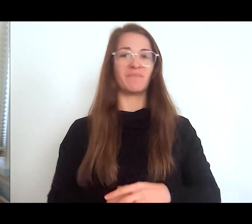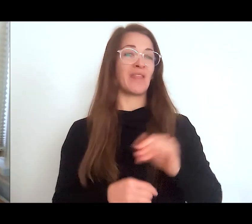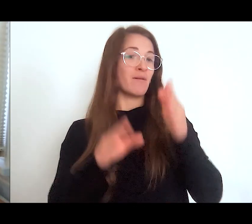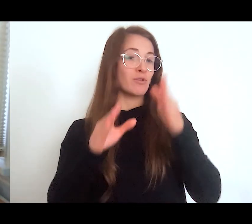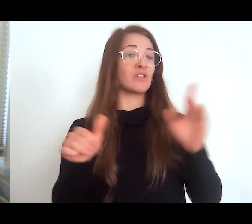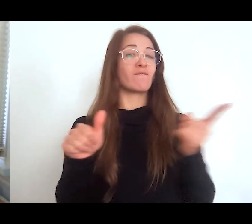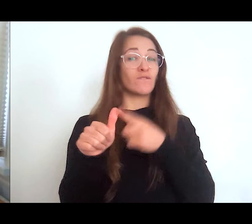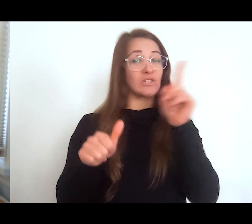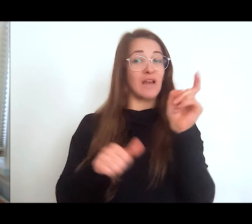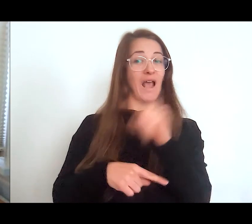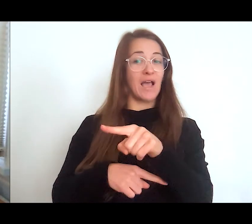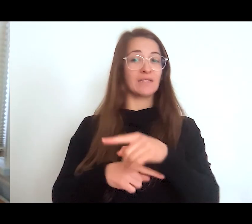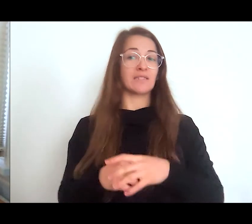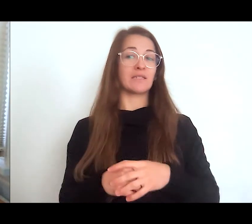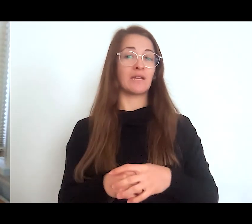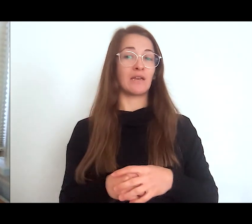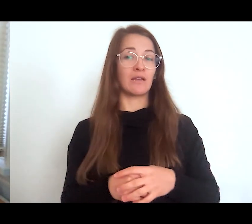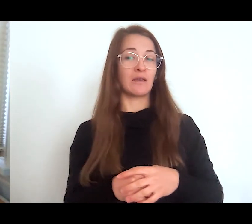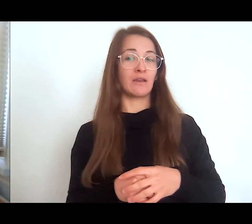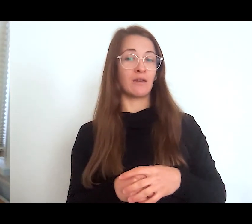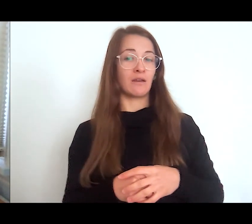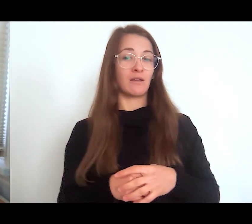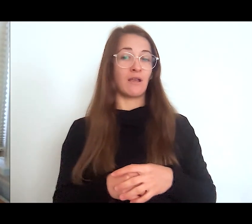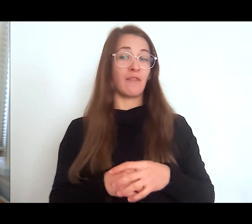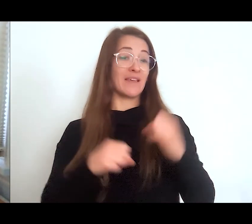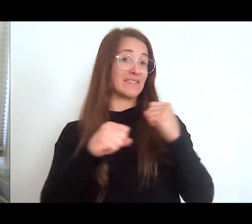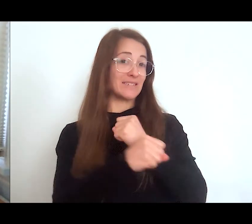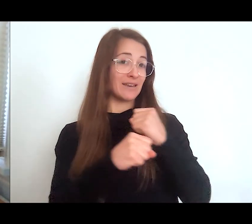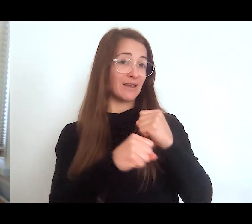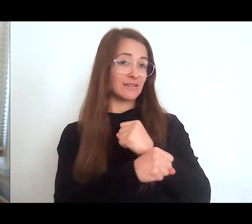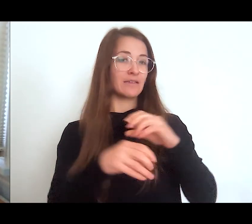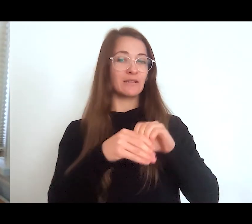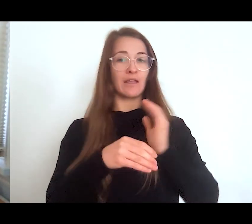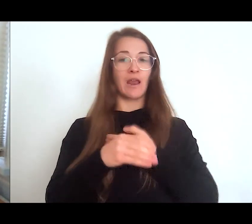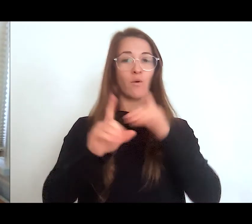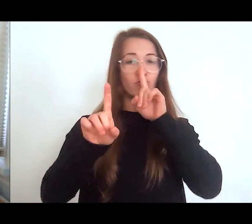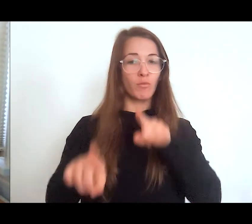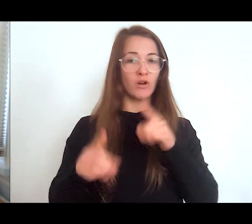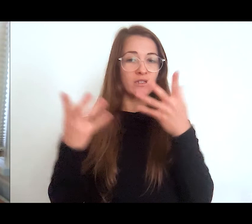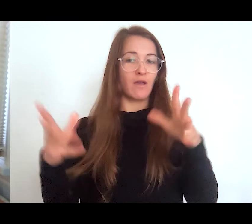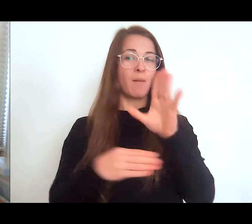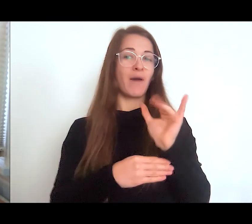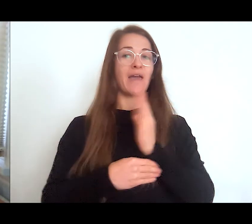AND SO, THIS PERSON FIRST ASKS IF THE STATISTICS IN OUR REPORTS